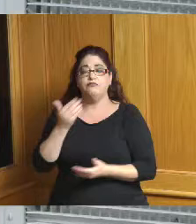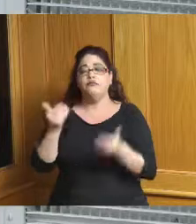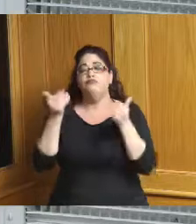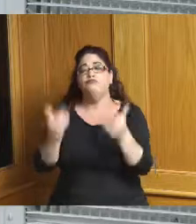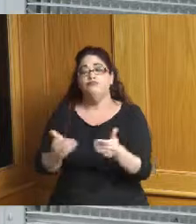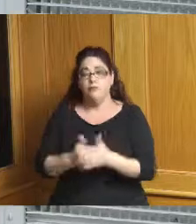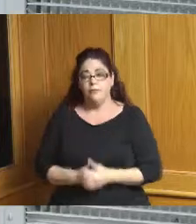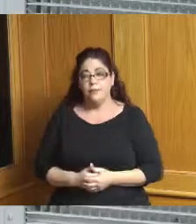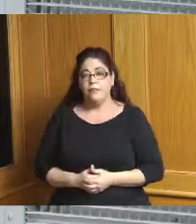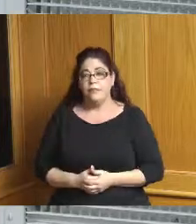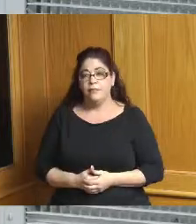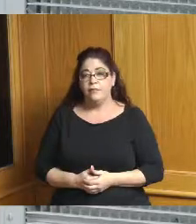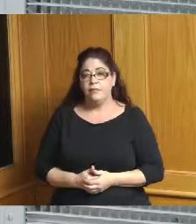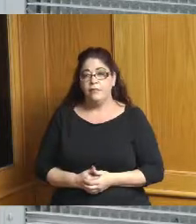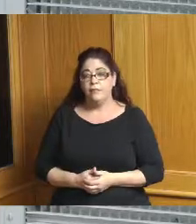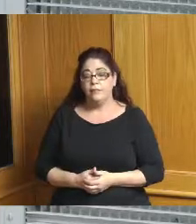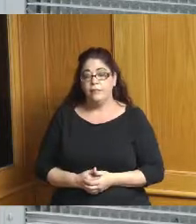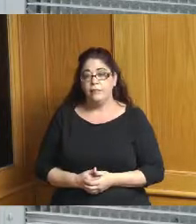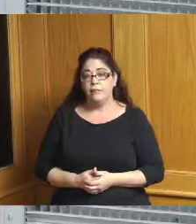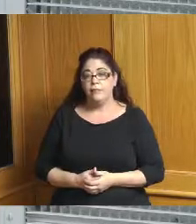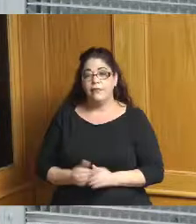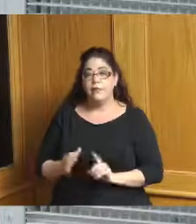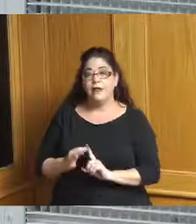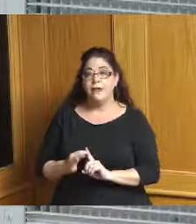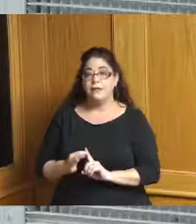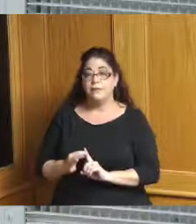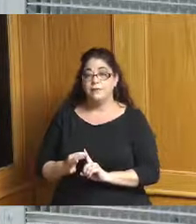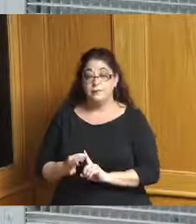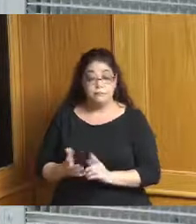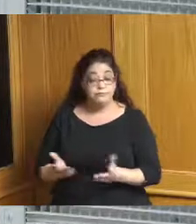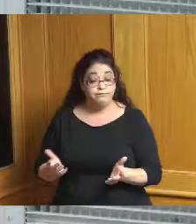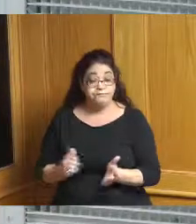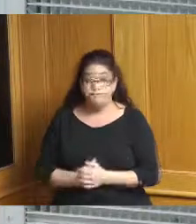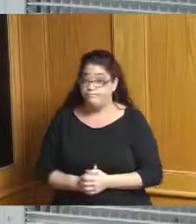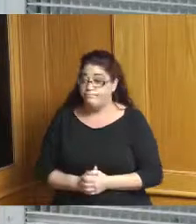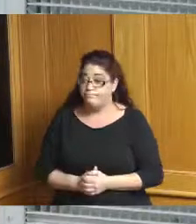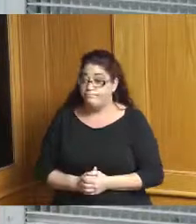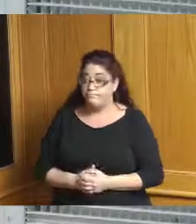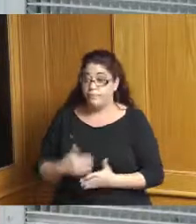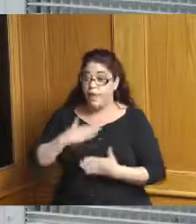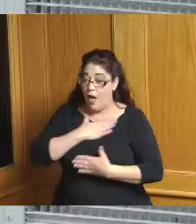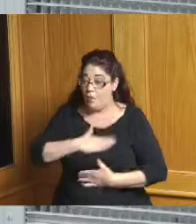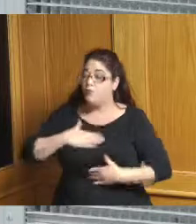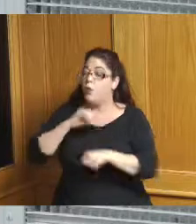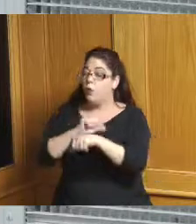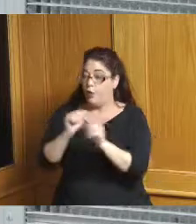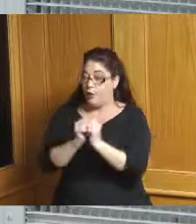we it's really a pleasure working with them they're professionals to the core and the work